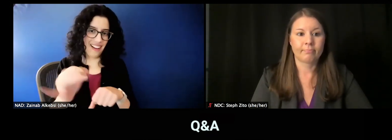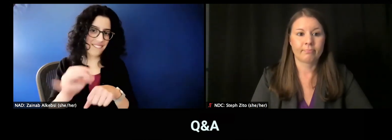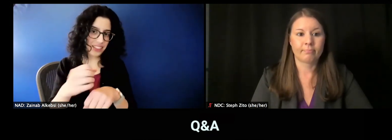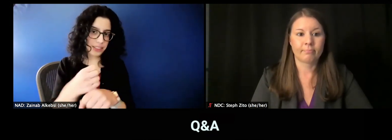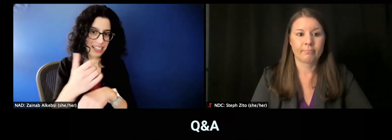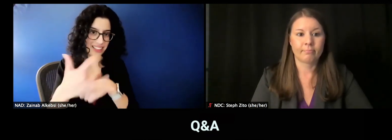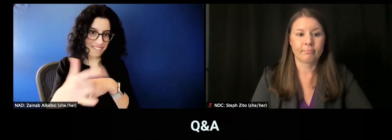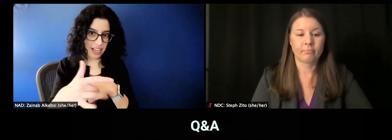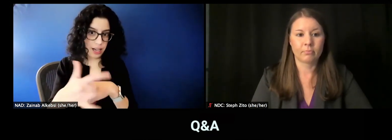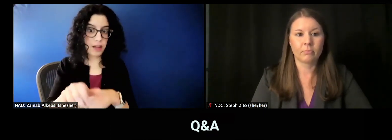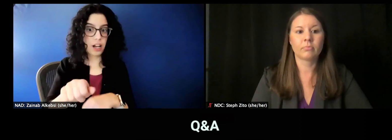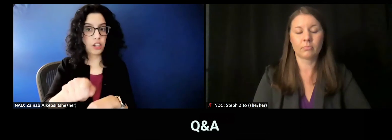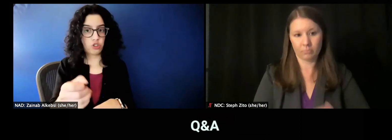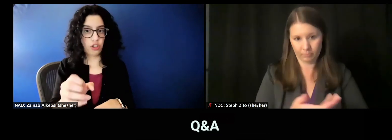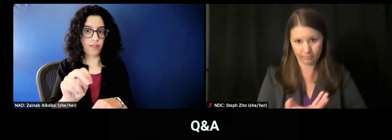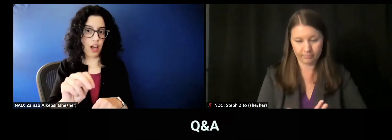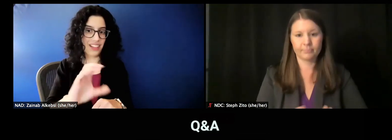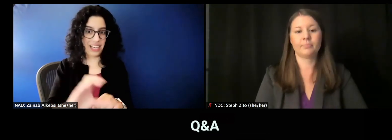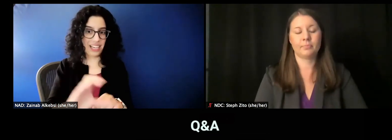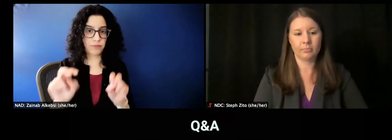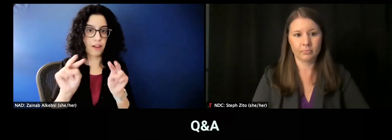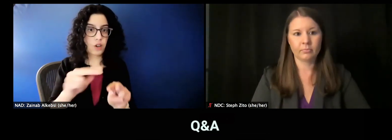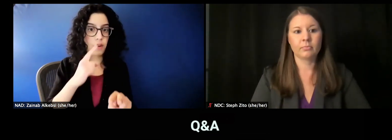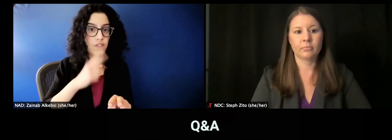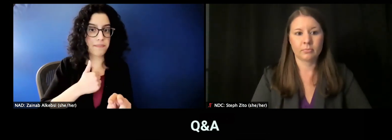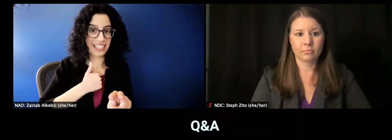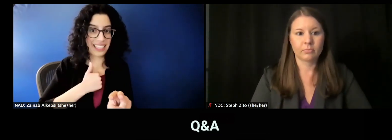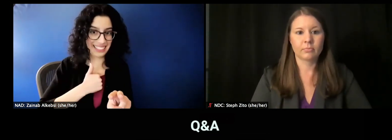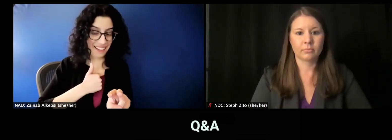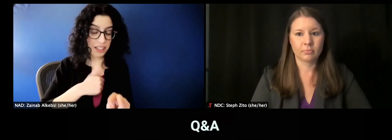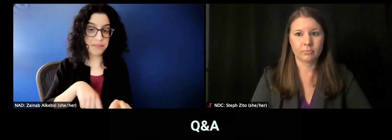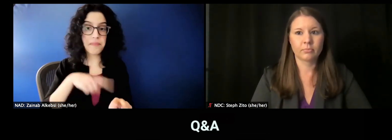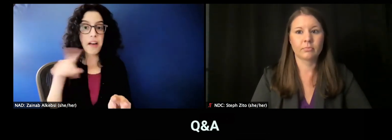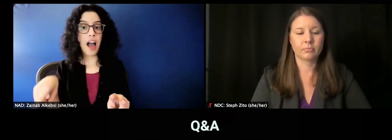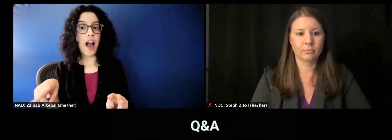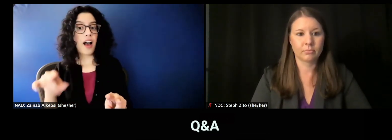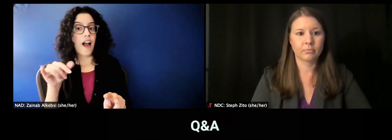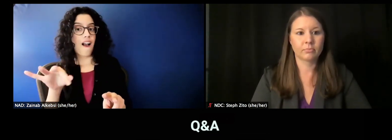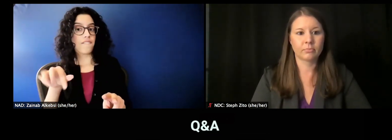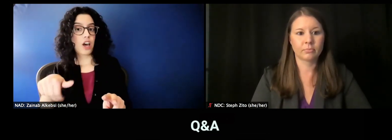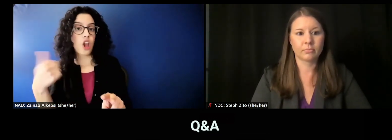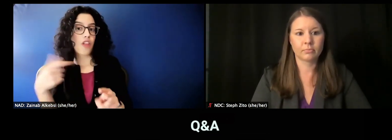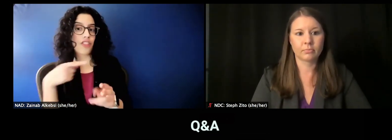I turn them on, assuming they have been enabled,